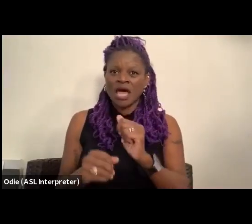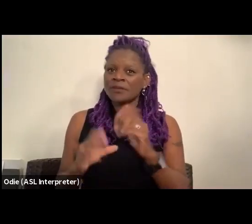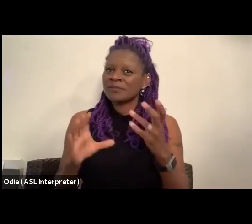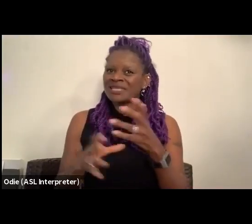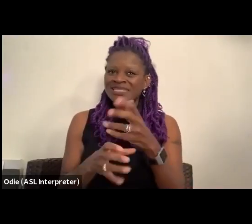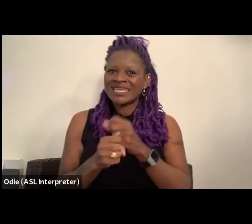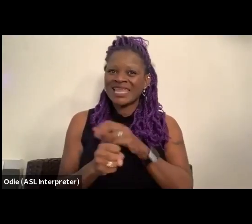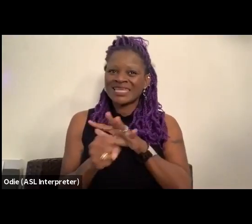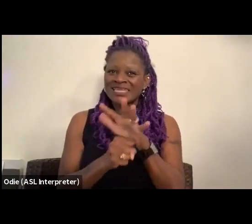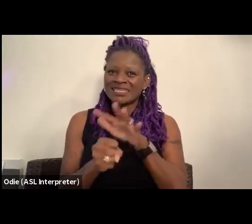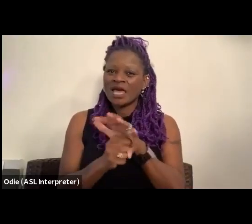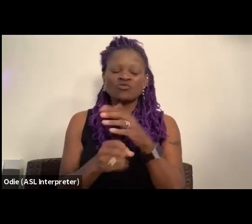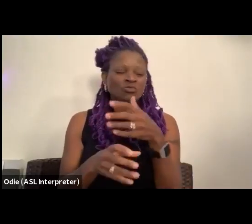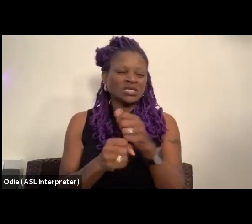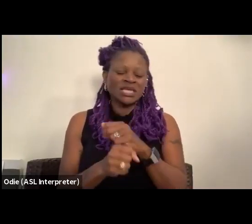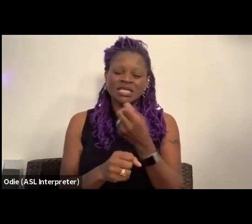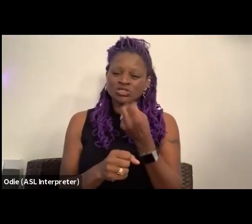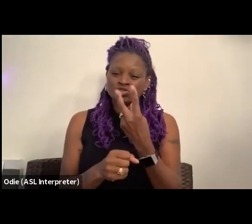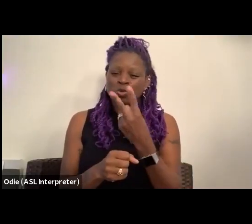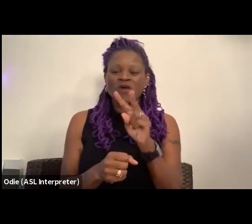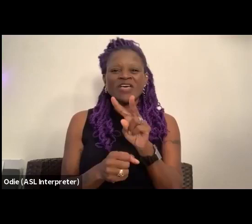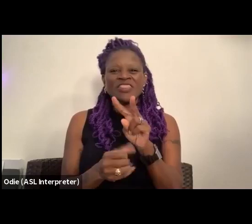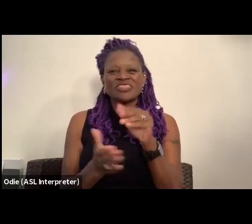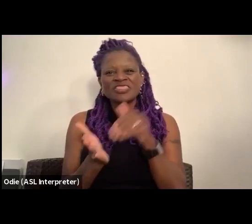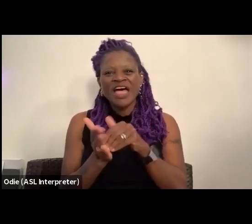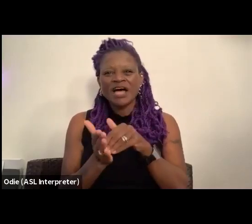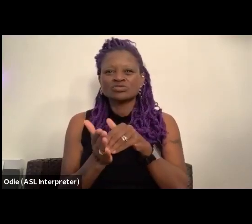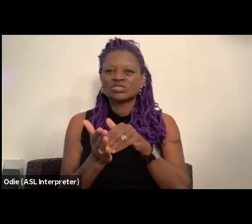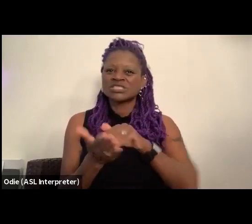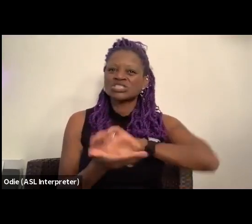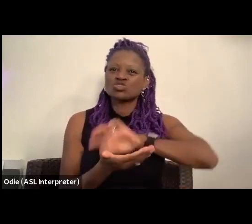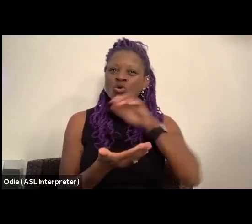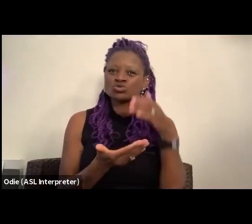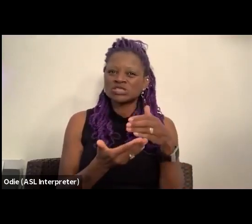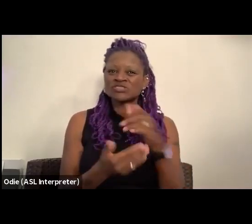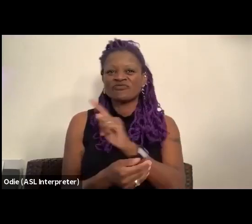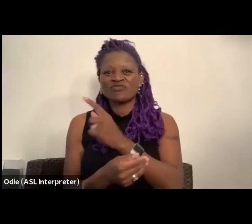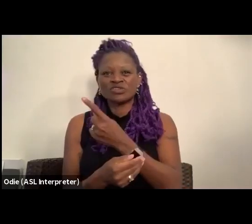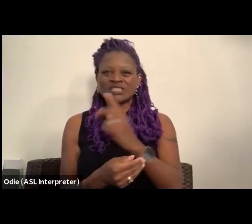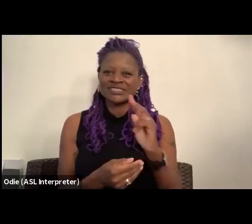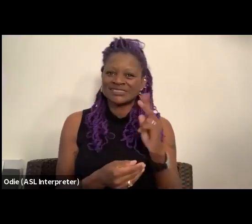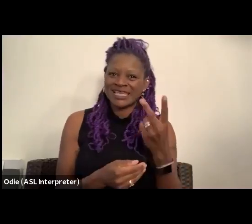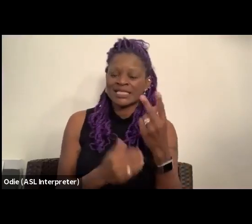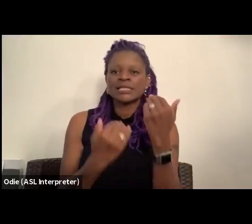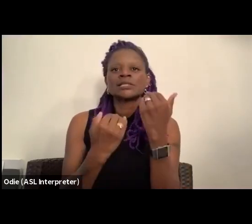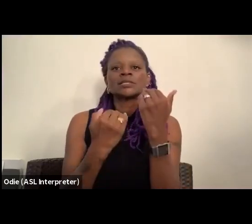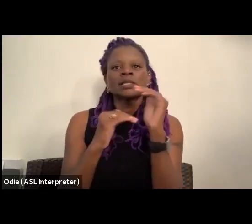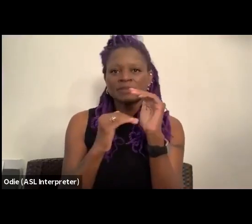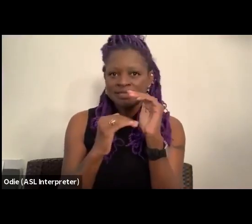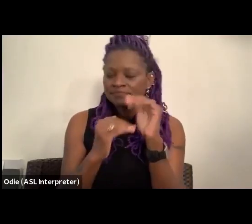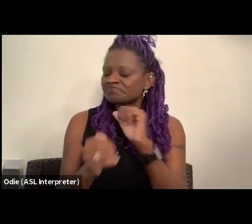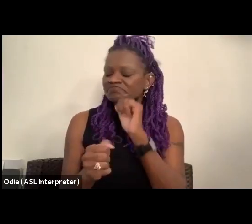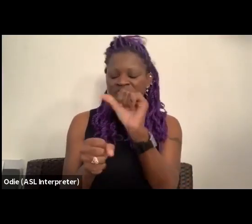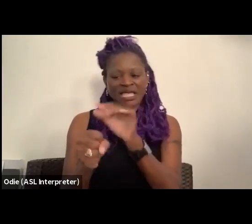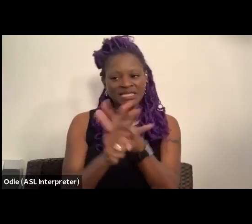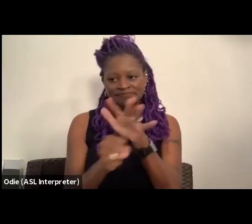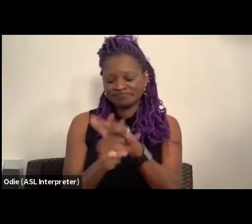twelve thousand doses a week to cover both first and second doses. This limited supply was unacceptable to us, especially since we have built a